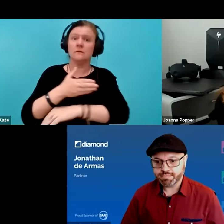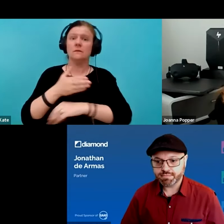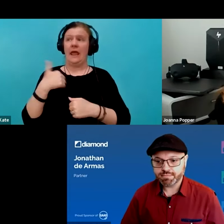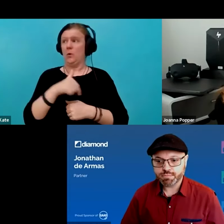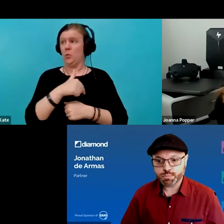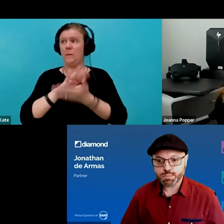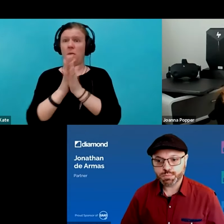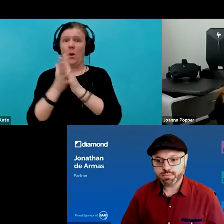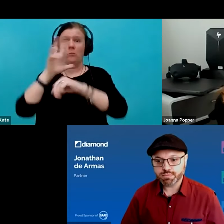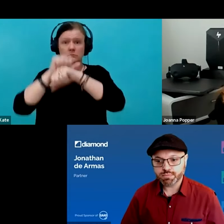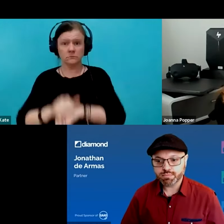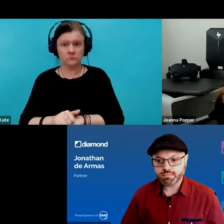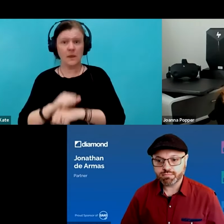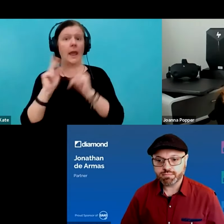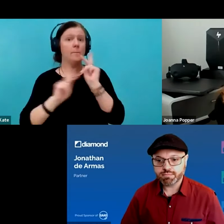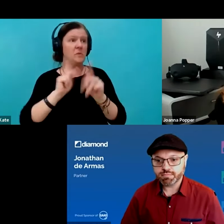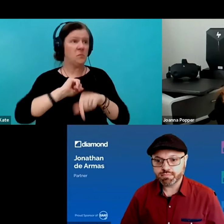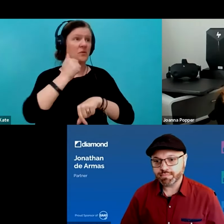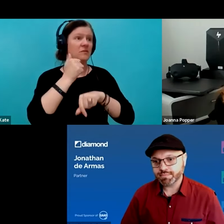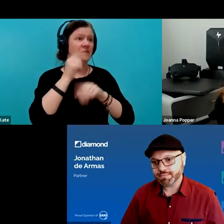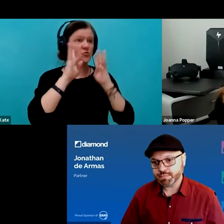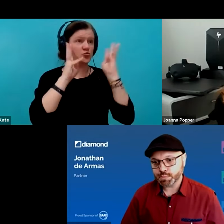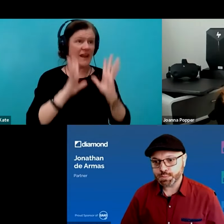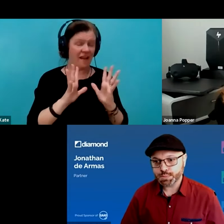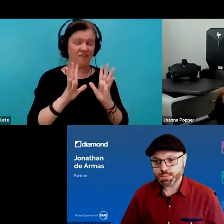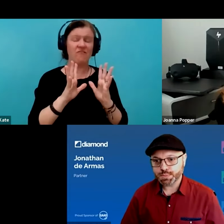the format and potentially as we can start mimicking motion with visuals.